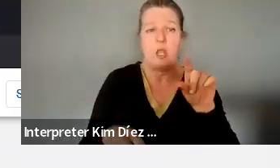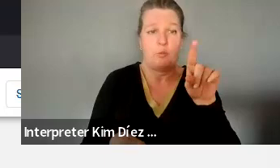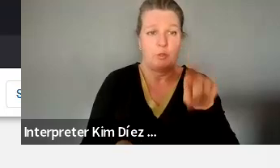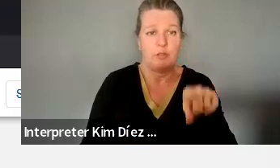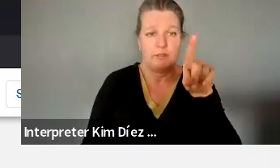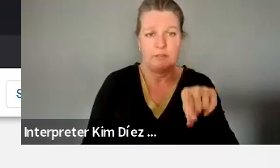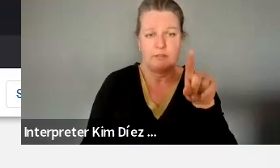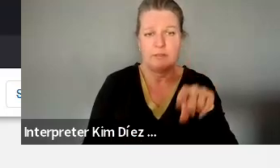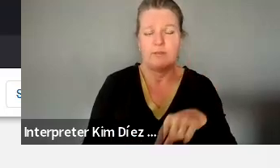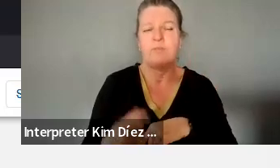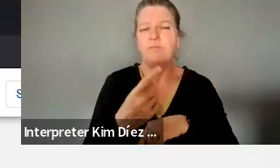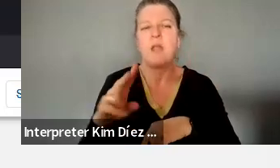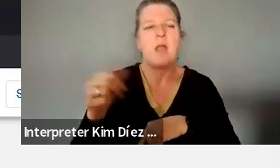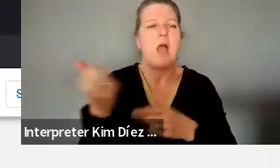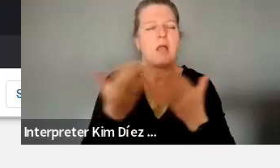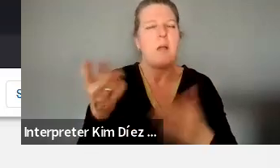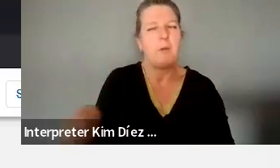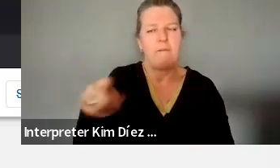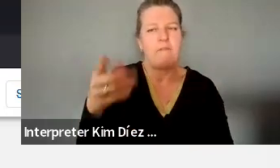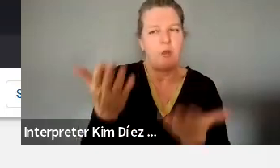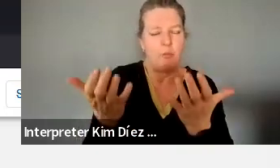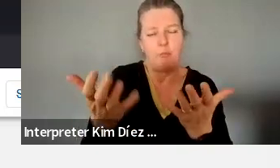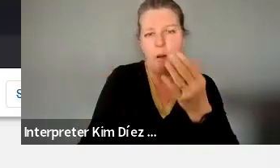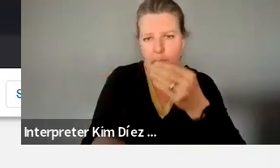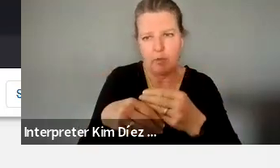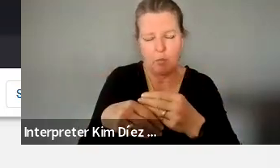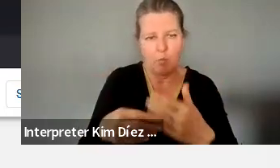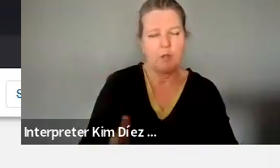A couple other things you'll probably want to add would be,